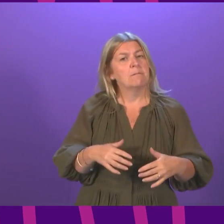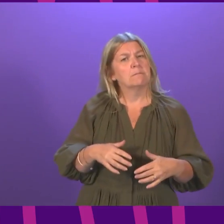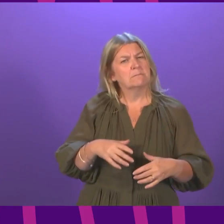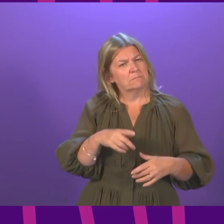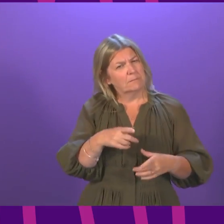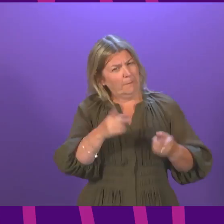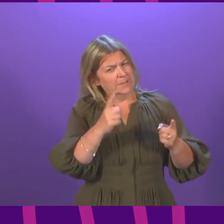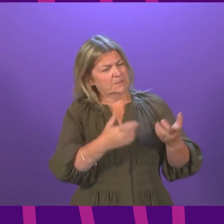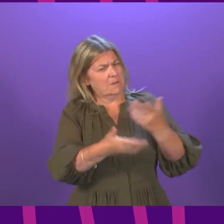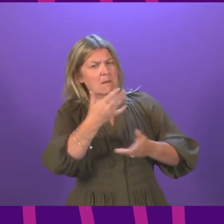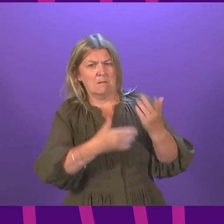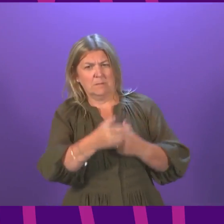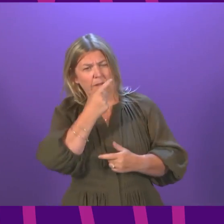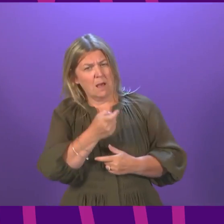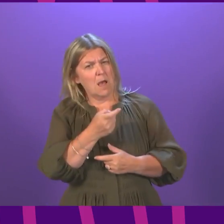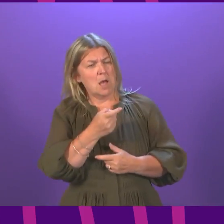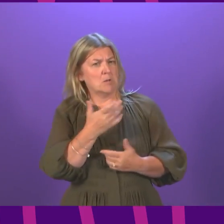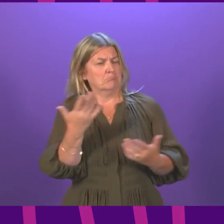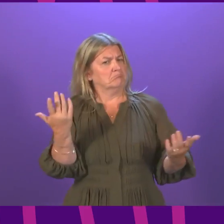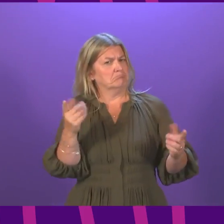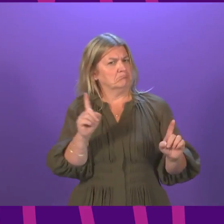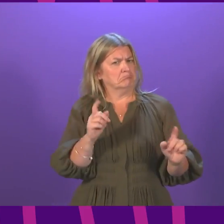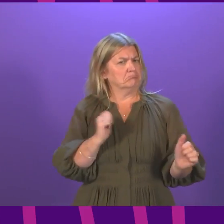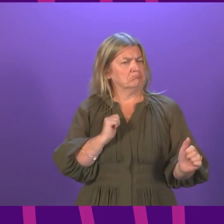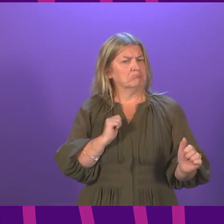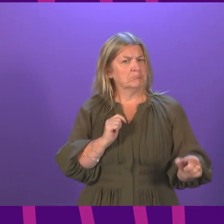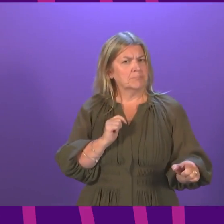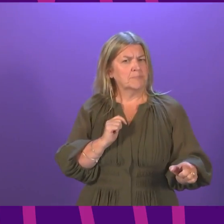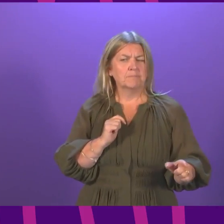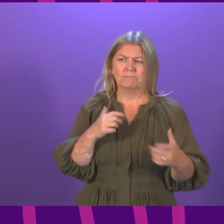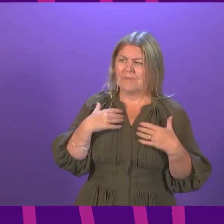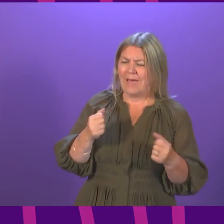what education is being provided or is intended to be provided to healthcare professionals